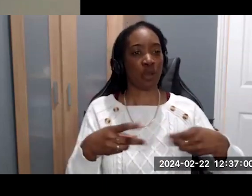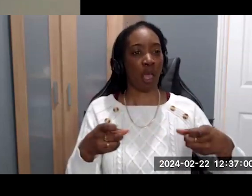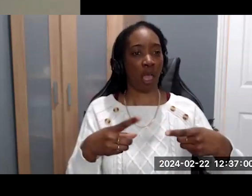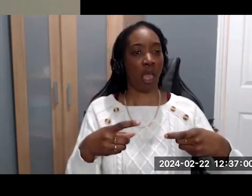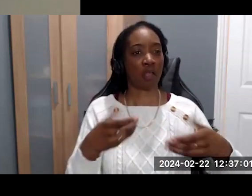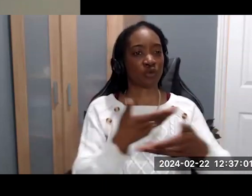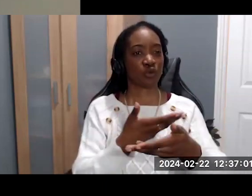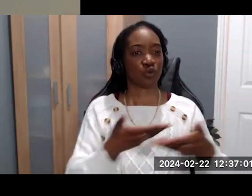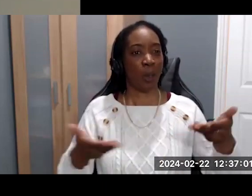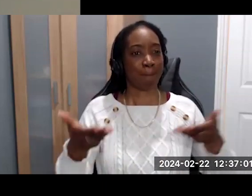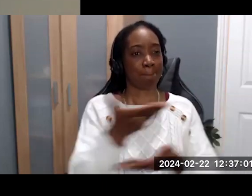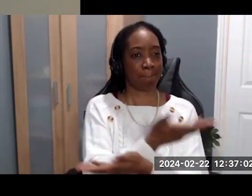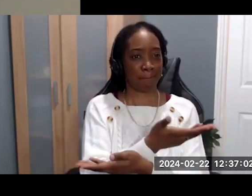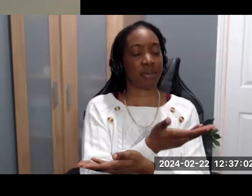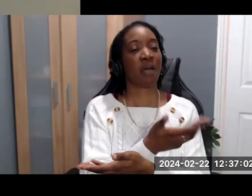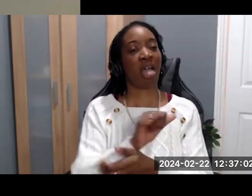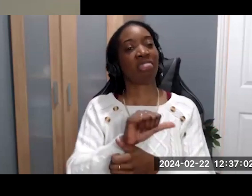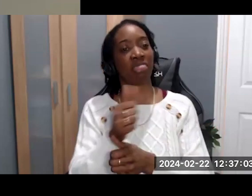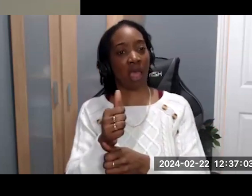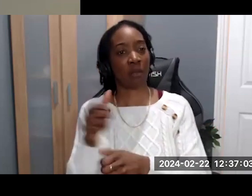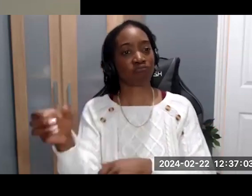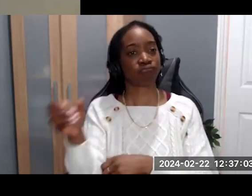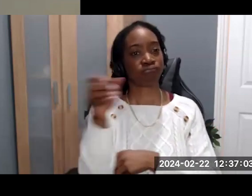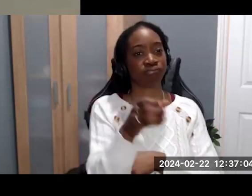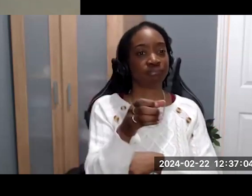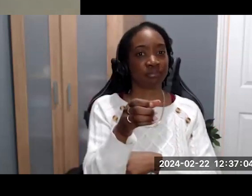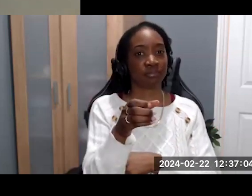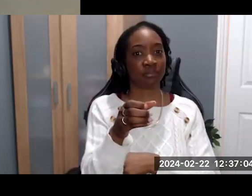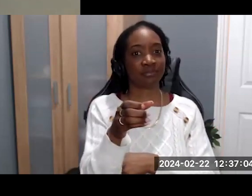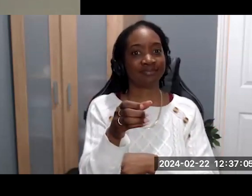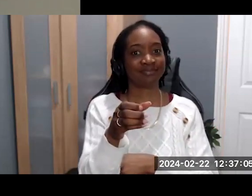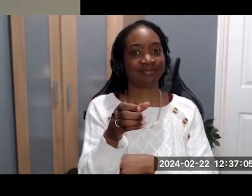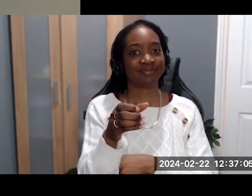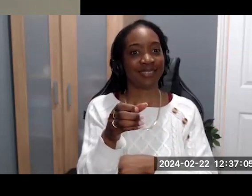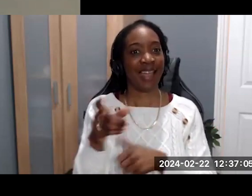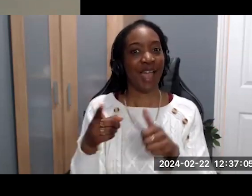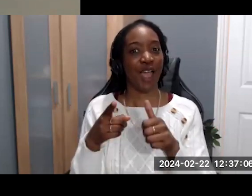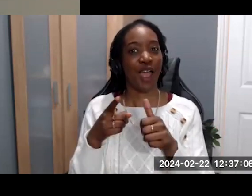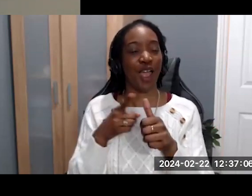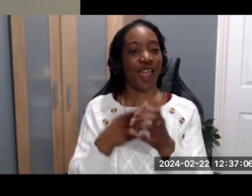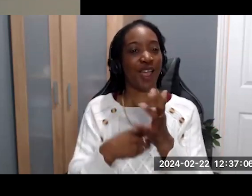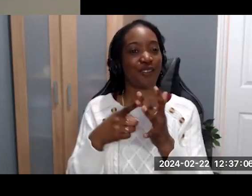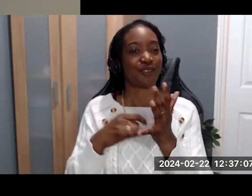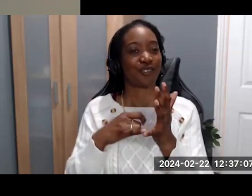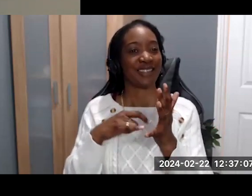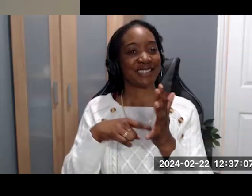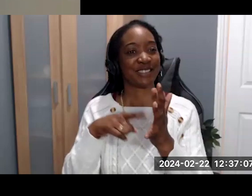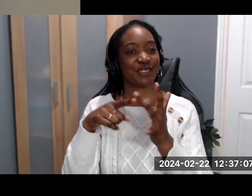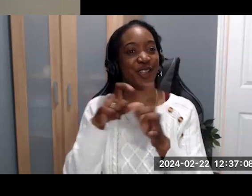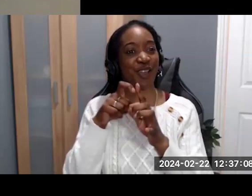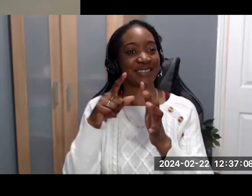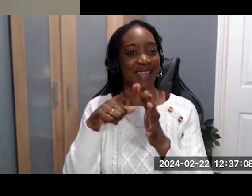over before I bring in uh Aristide Rontini uh who was uh one of our dance artists who was